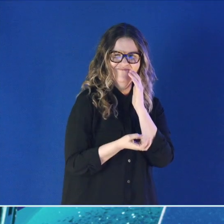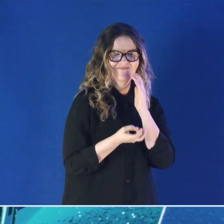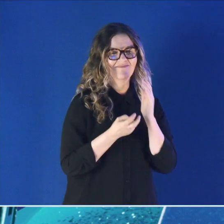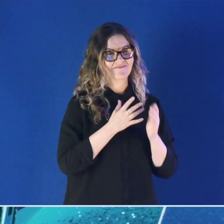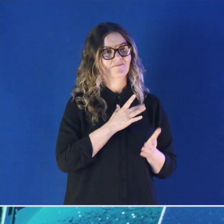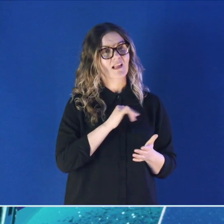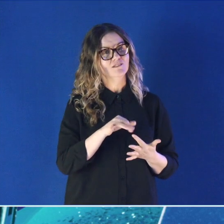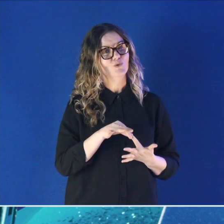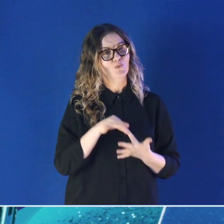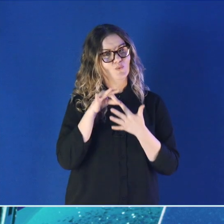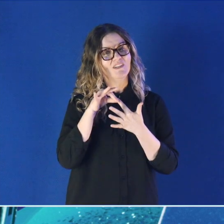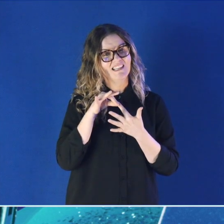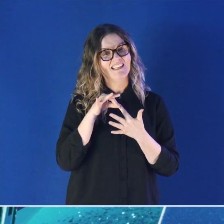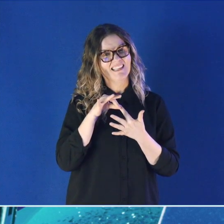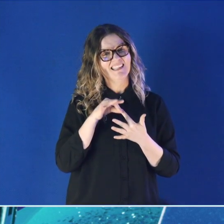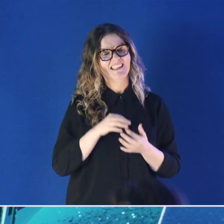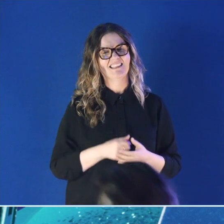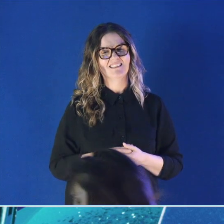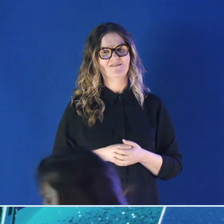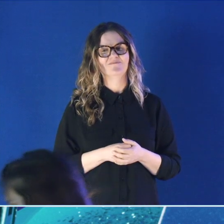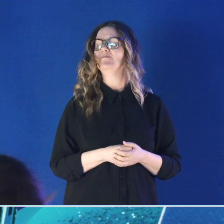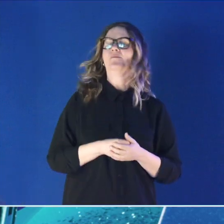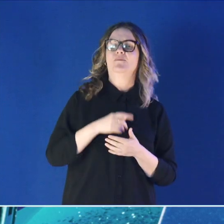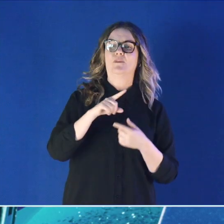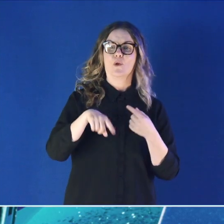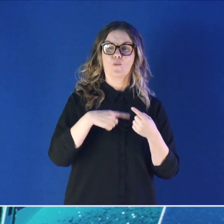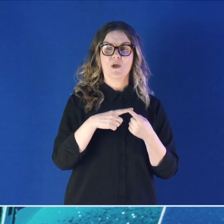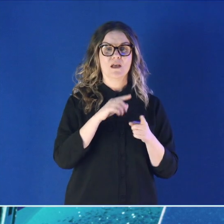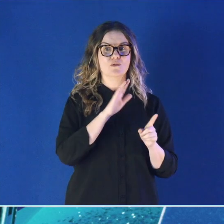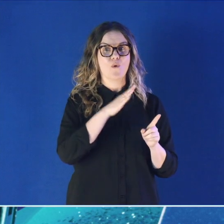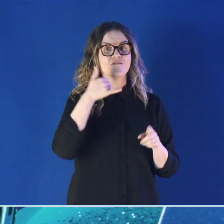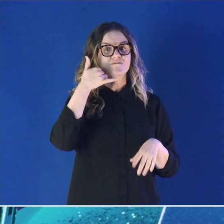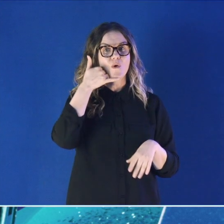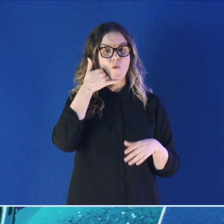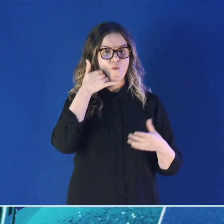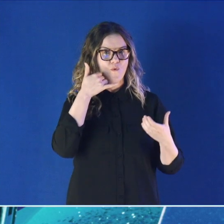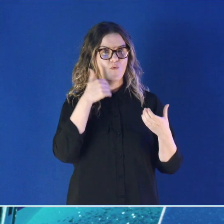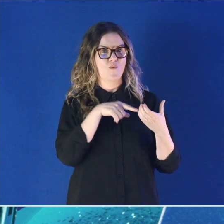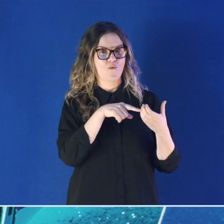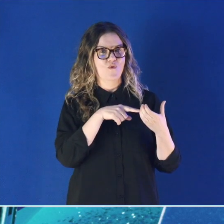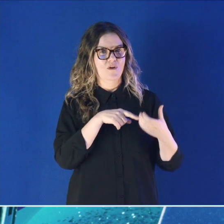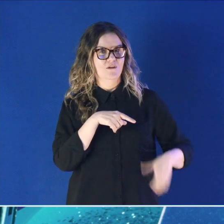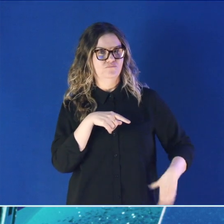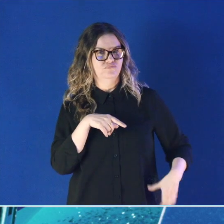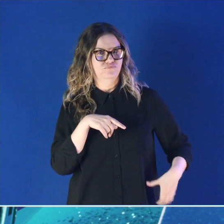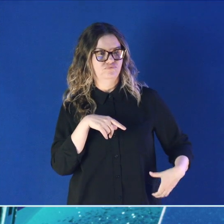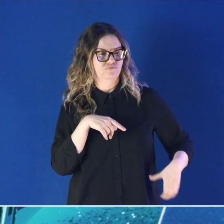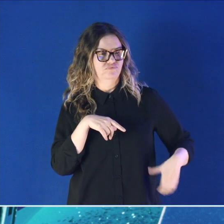When your phone vibrates, it's the entire thing. But when OneCourt vibrates, it's a pinpoint area,